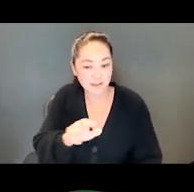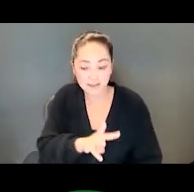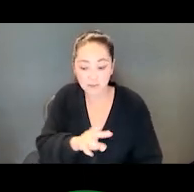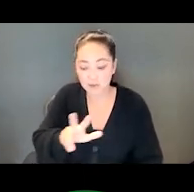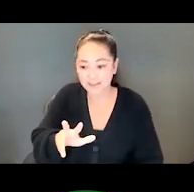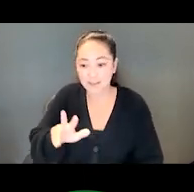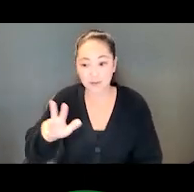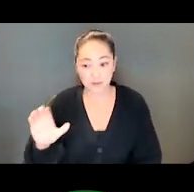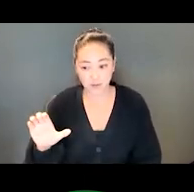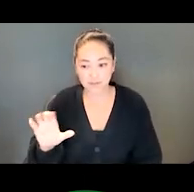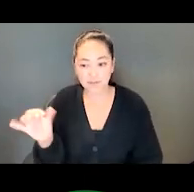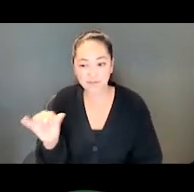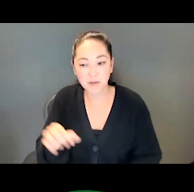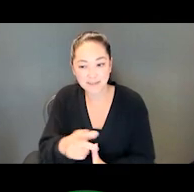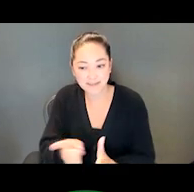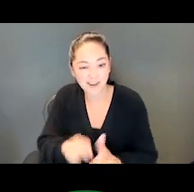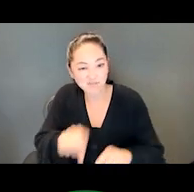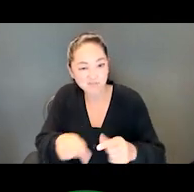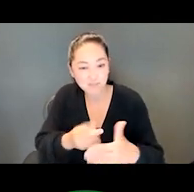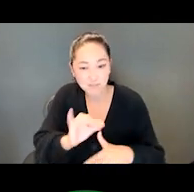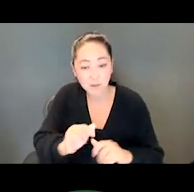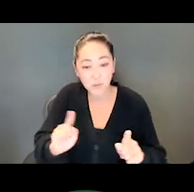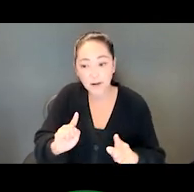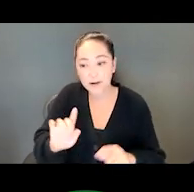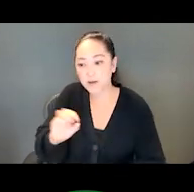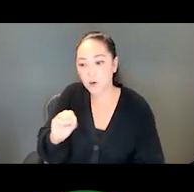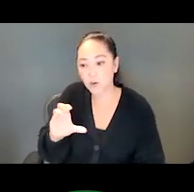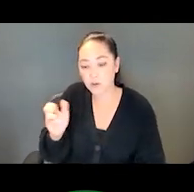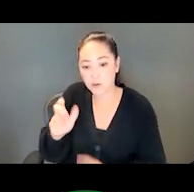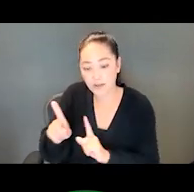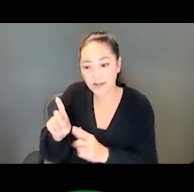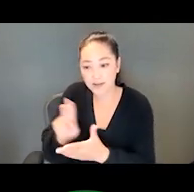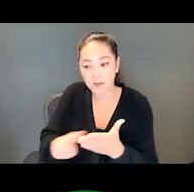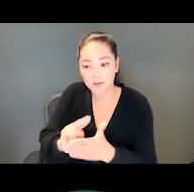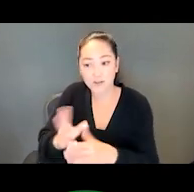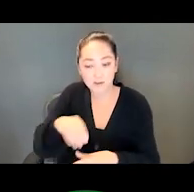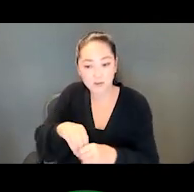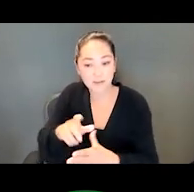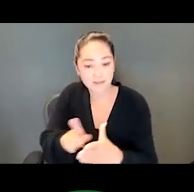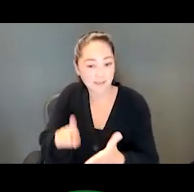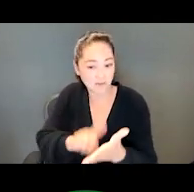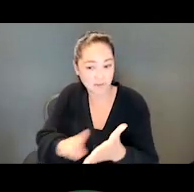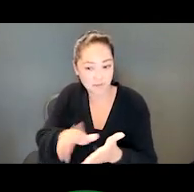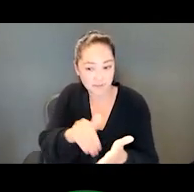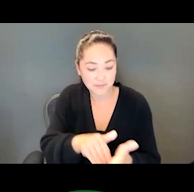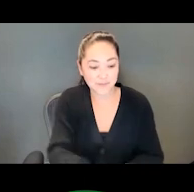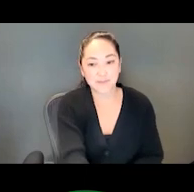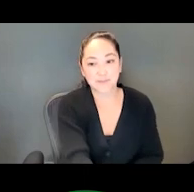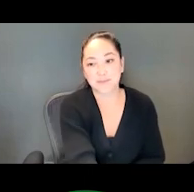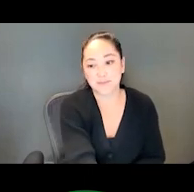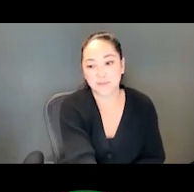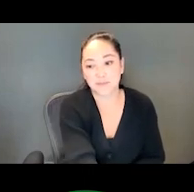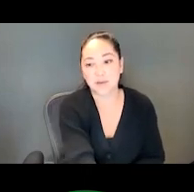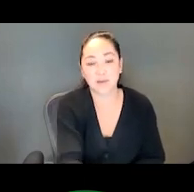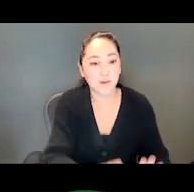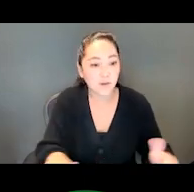Welcome, Kristen. Trisha. Noah and Sabel.